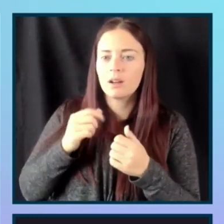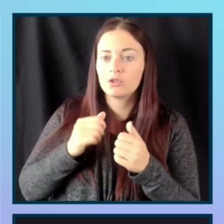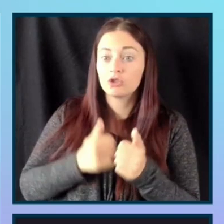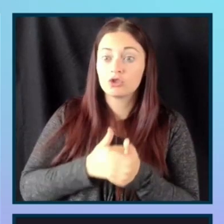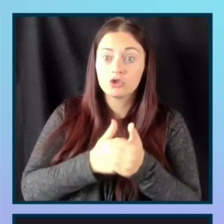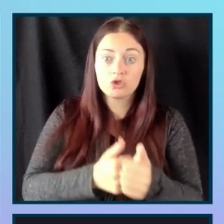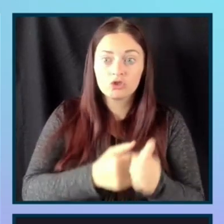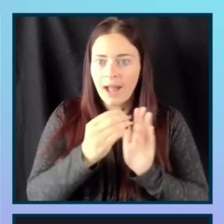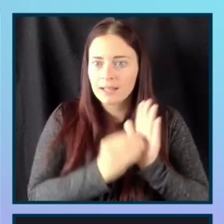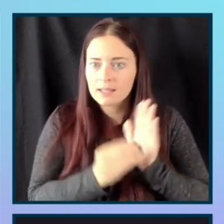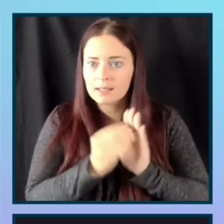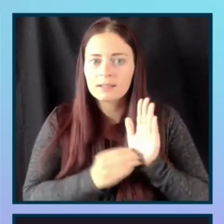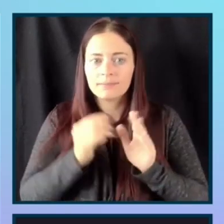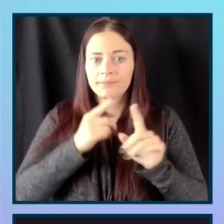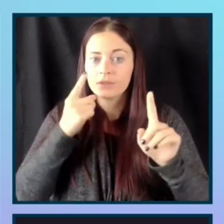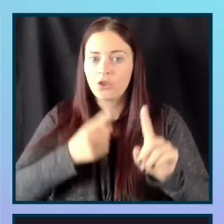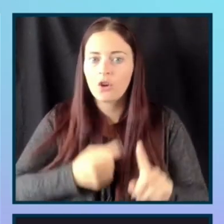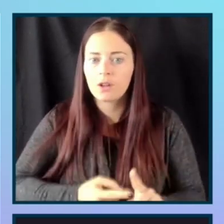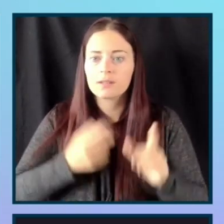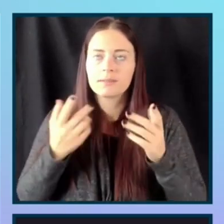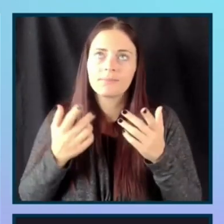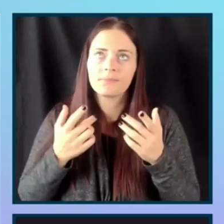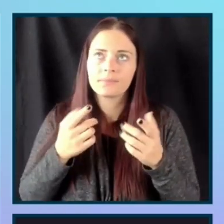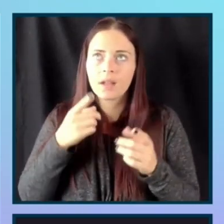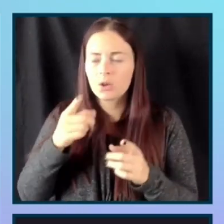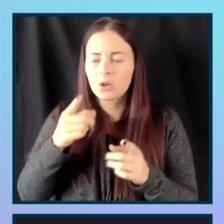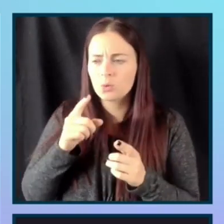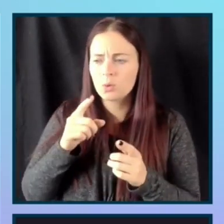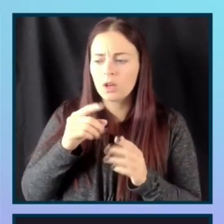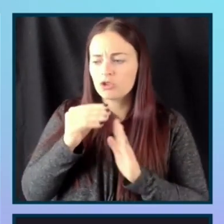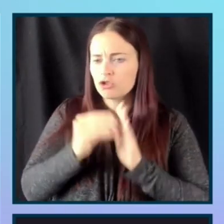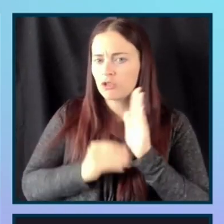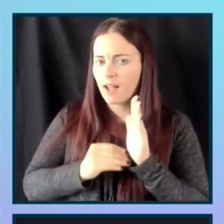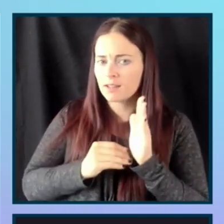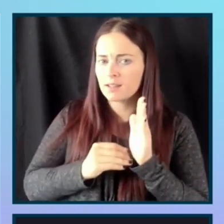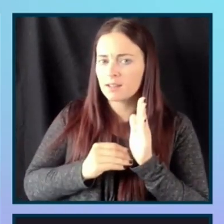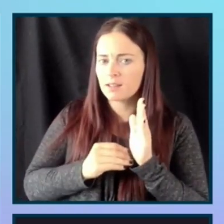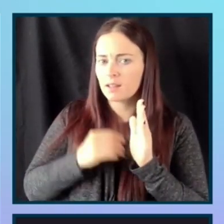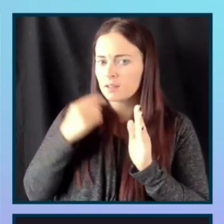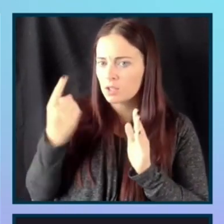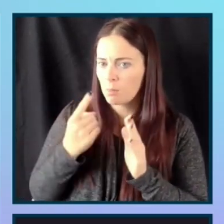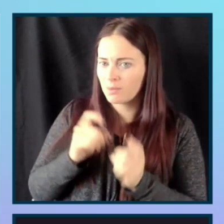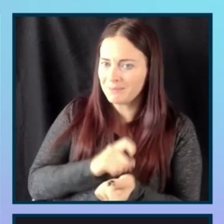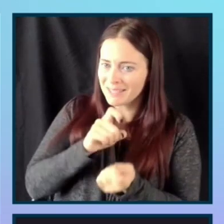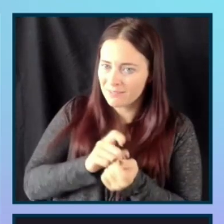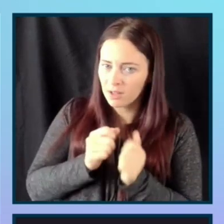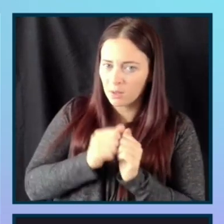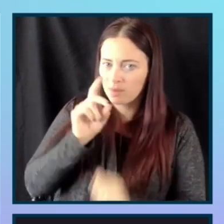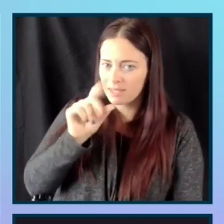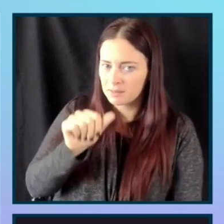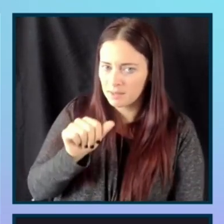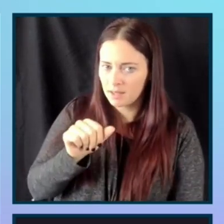So are you tracking some specific disabilities over other, are you segmenting in a way which creates